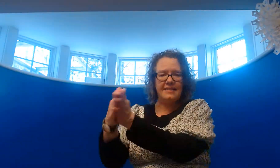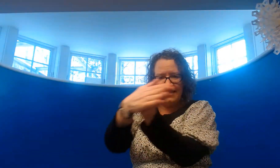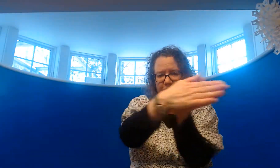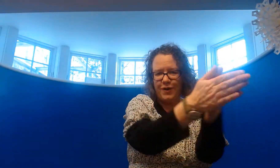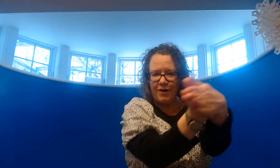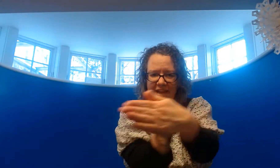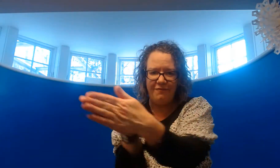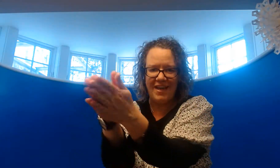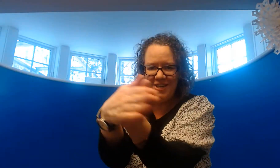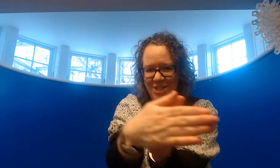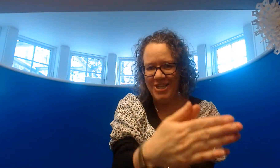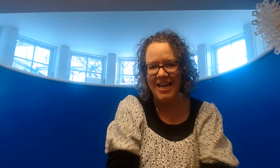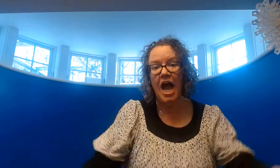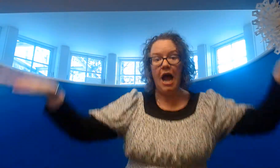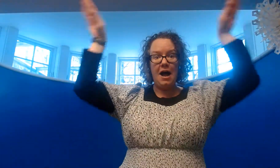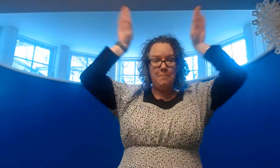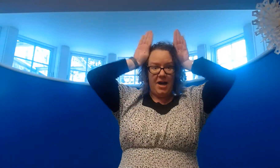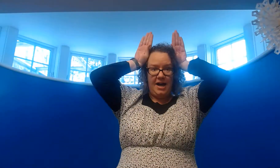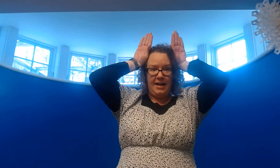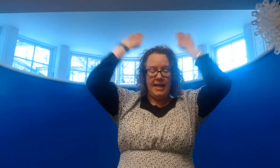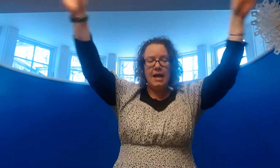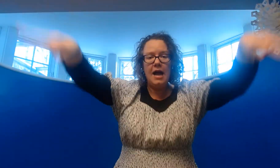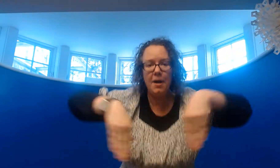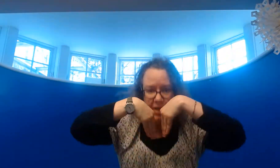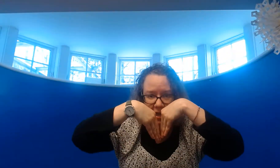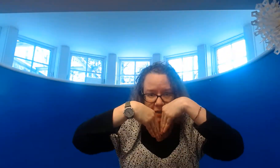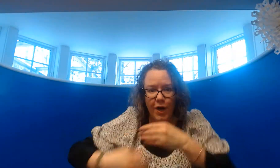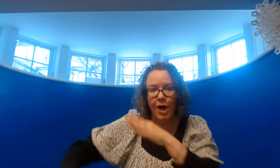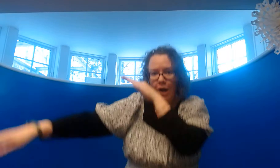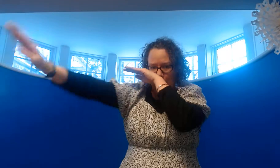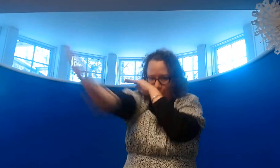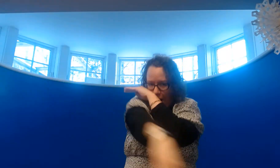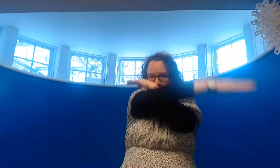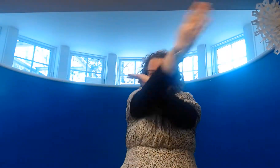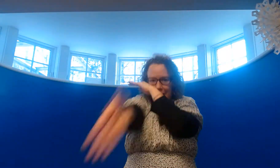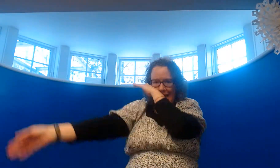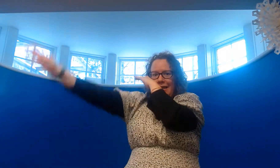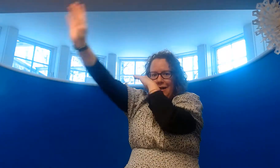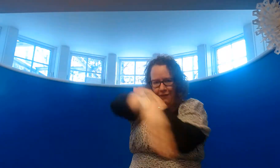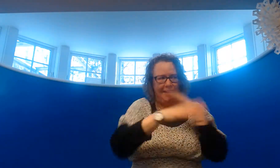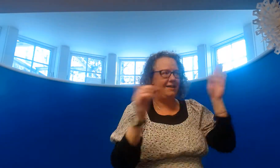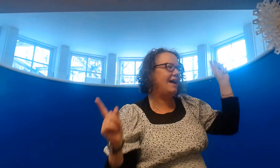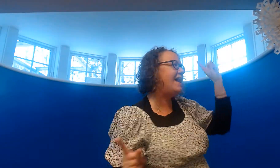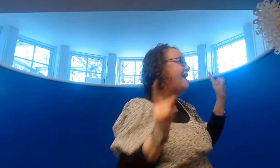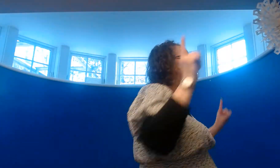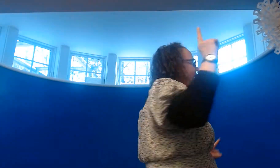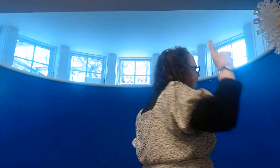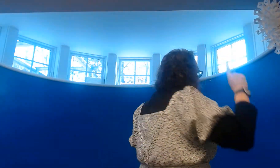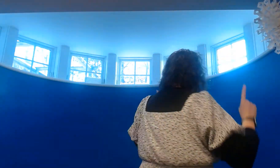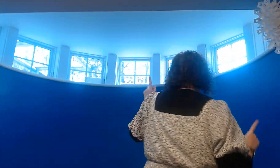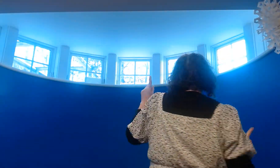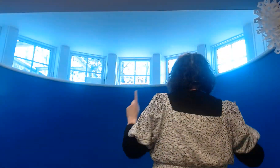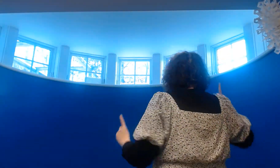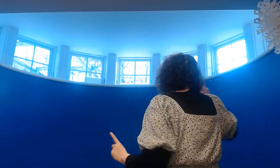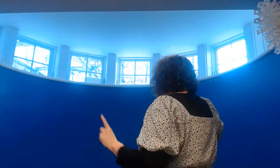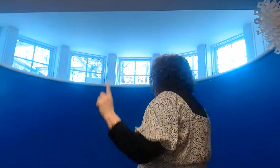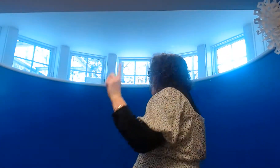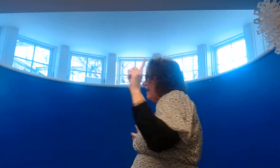silvery fish, a bunny, a beaver, a wild elephant nah nah nah nah nah nah nah nah nah nah nah